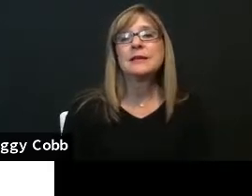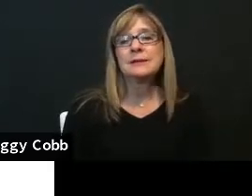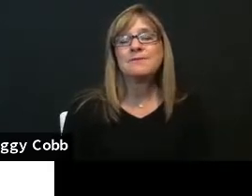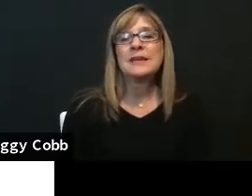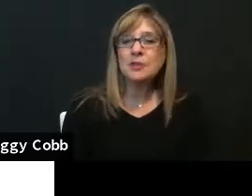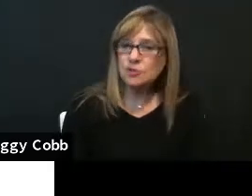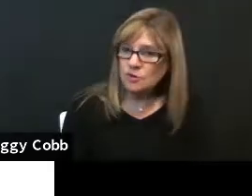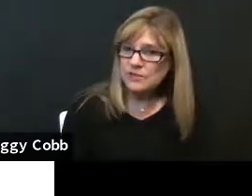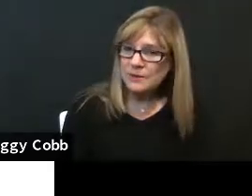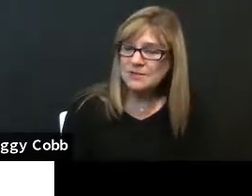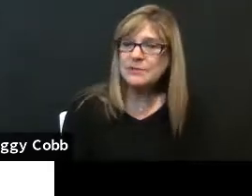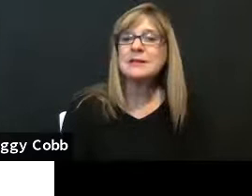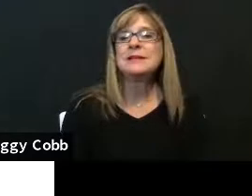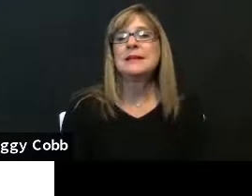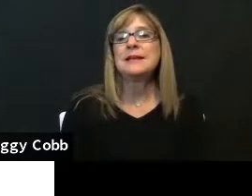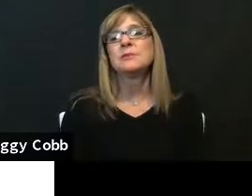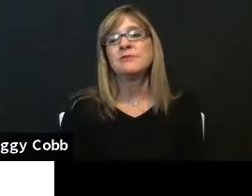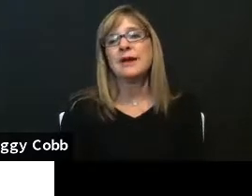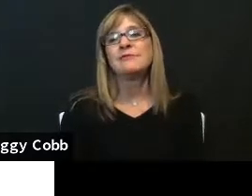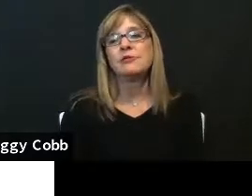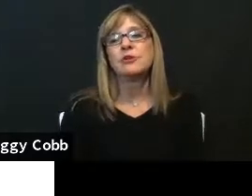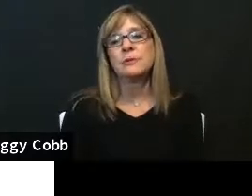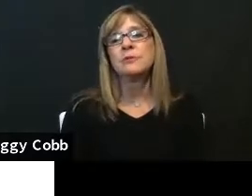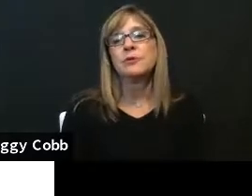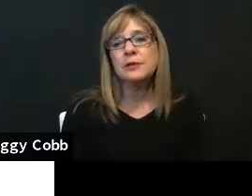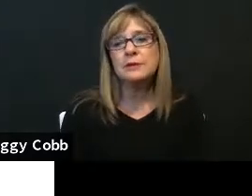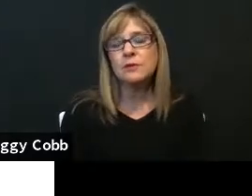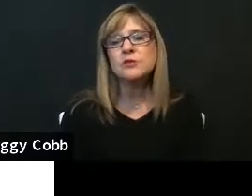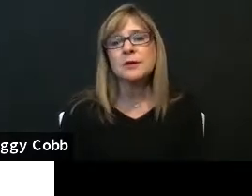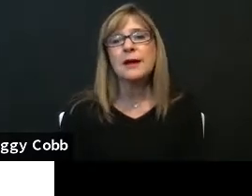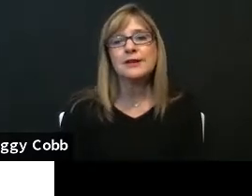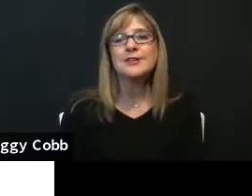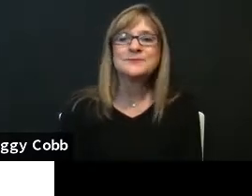then it is your responsibility now to provide for your employee once you are hired.